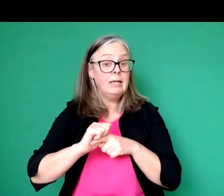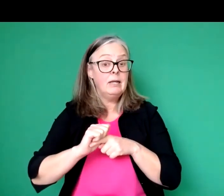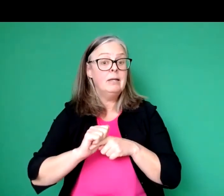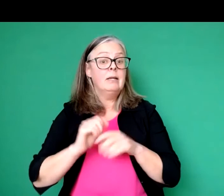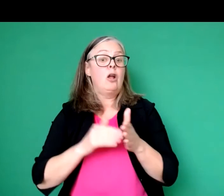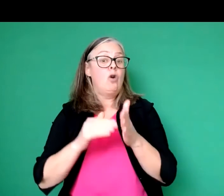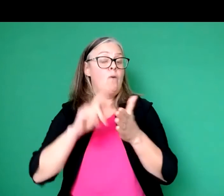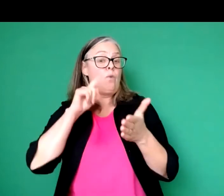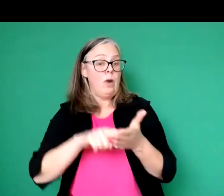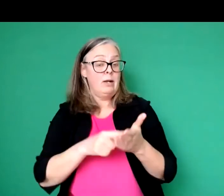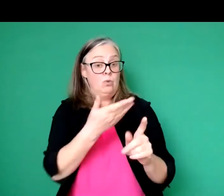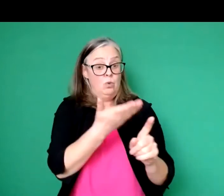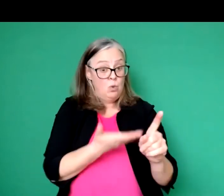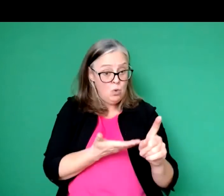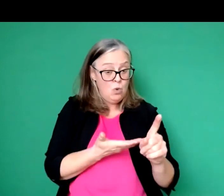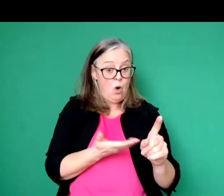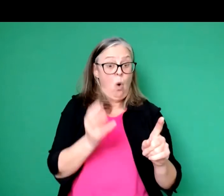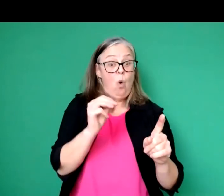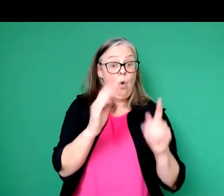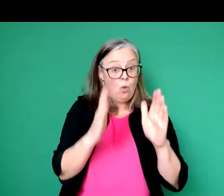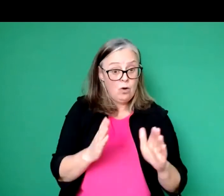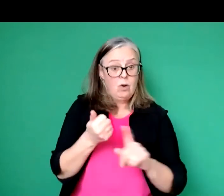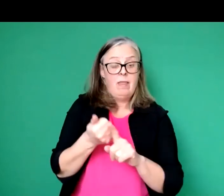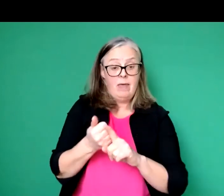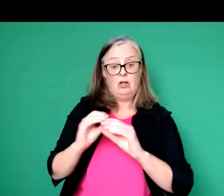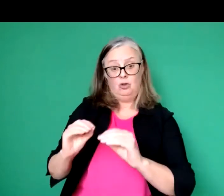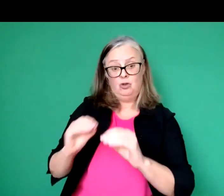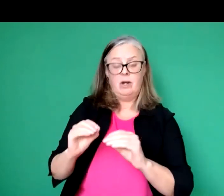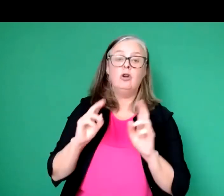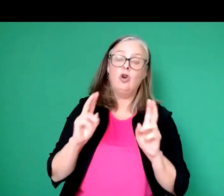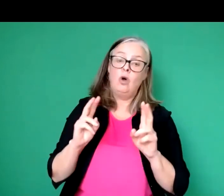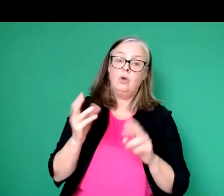the owner as owner trained as they say um and i think you've had some experience in that area and